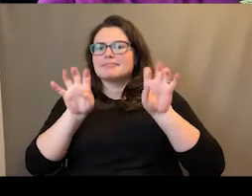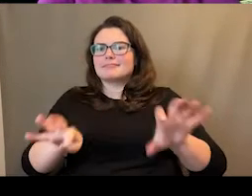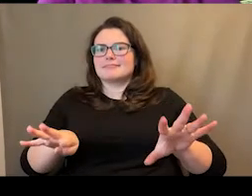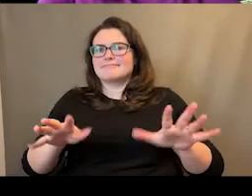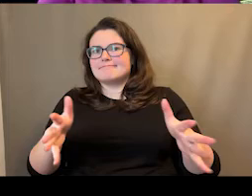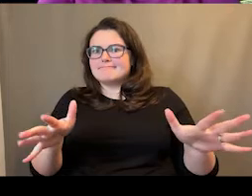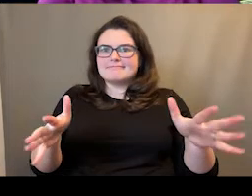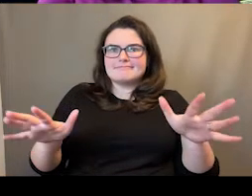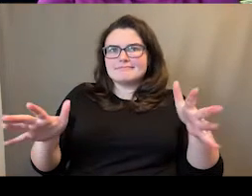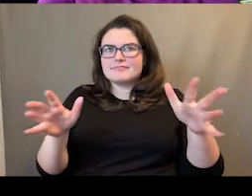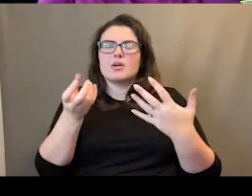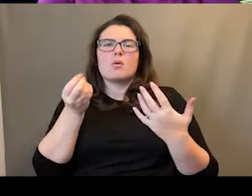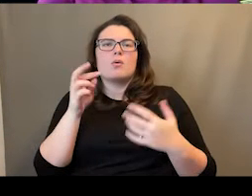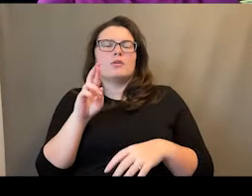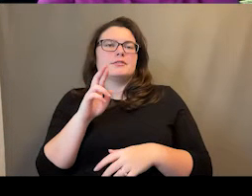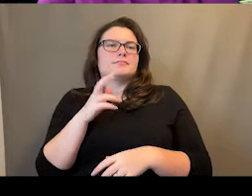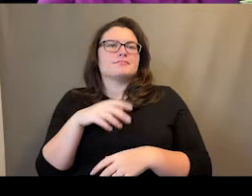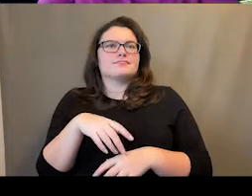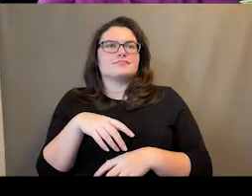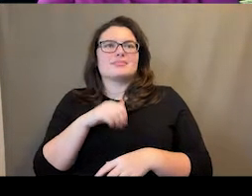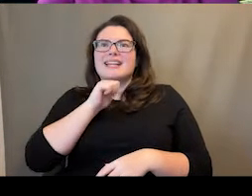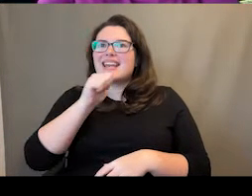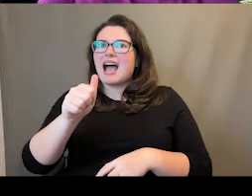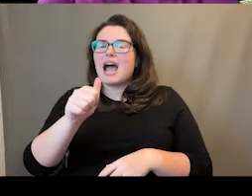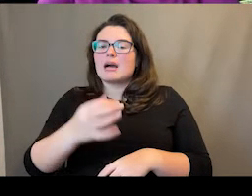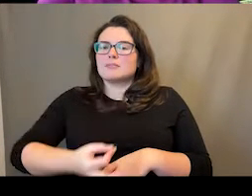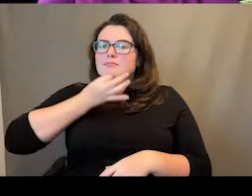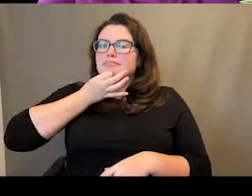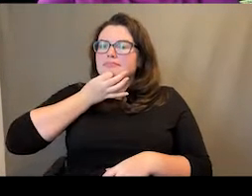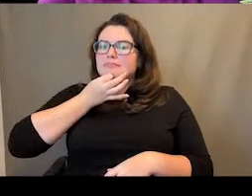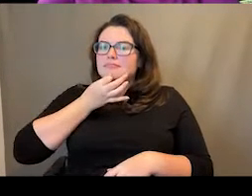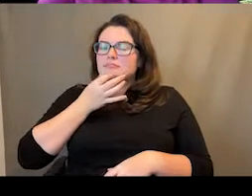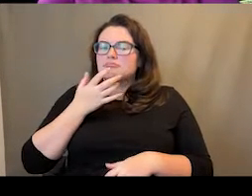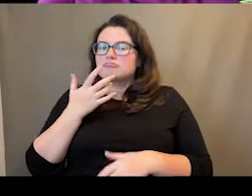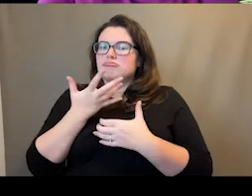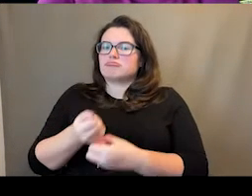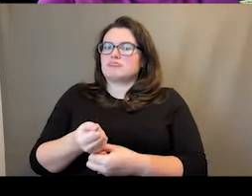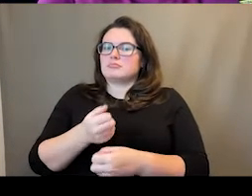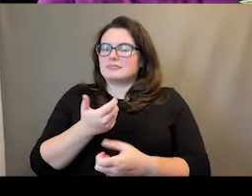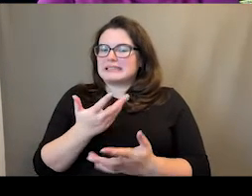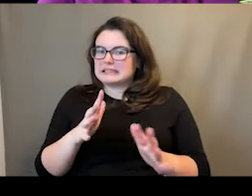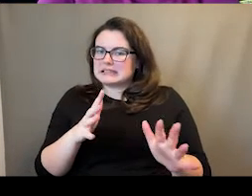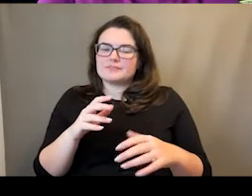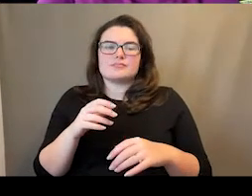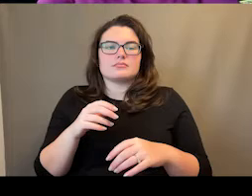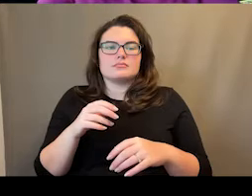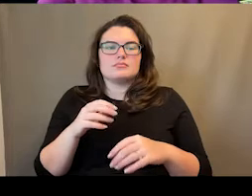or not where they should be in terms of being further along in terms